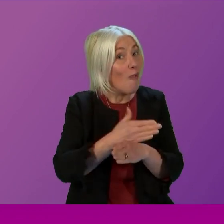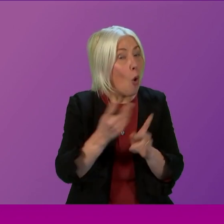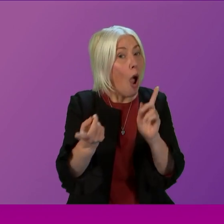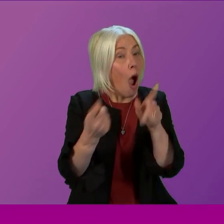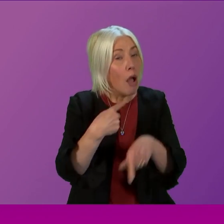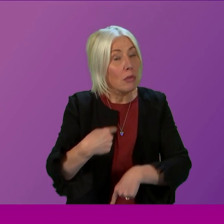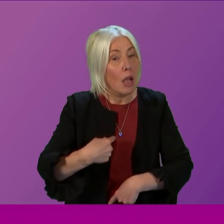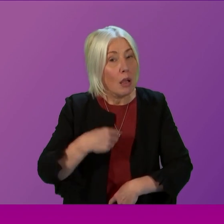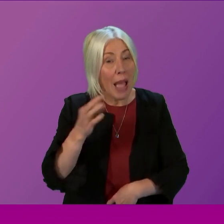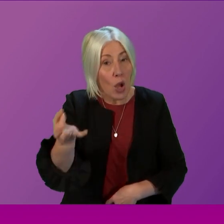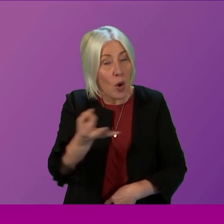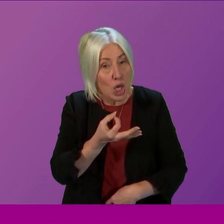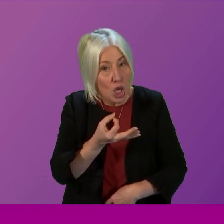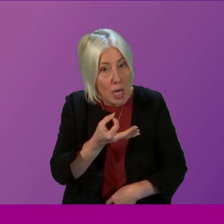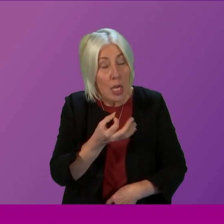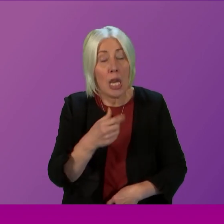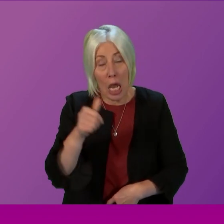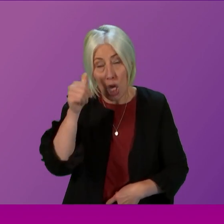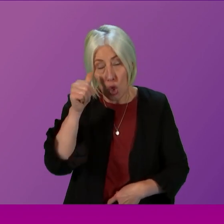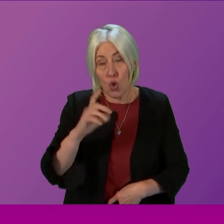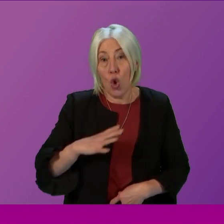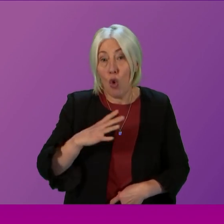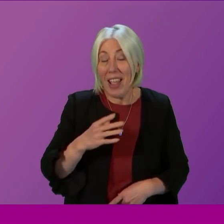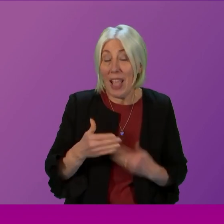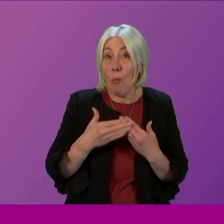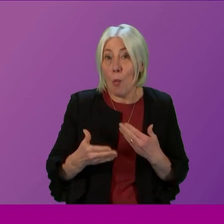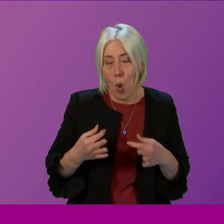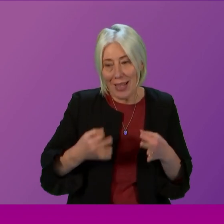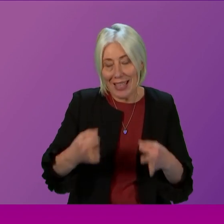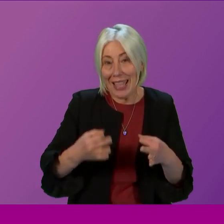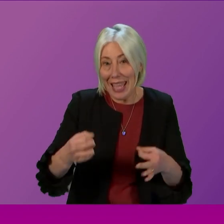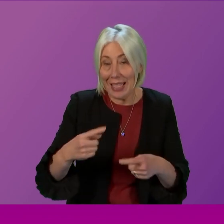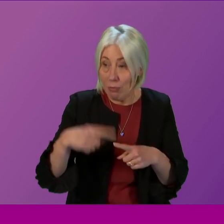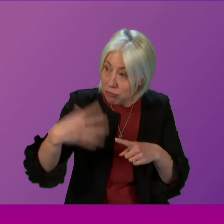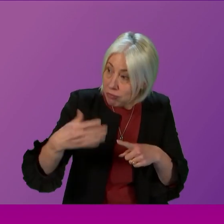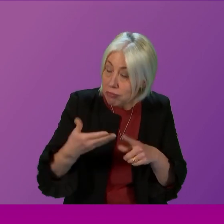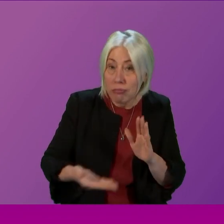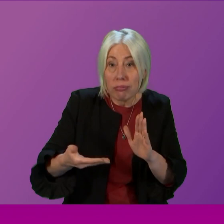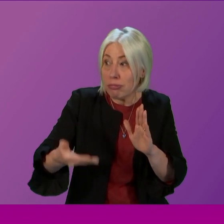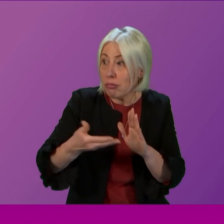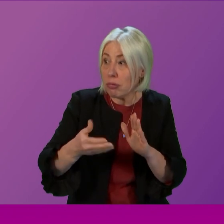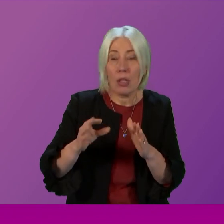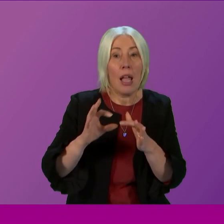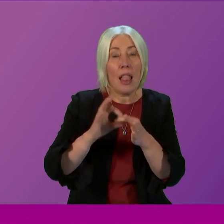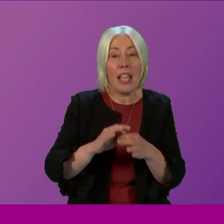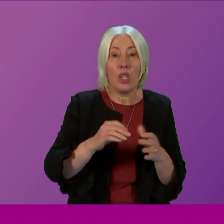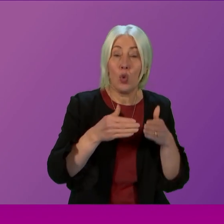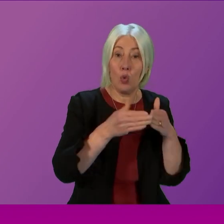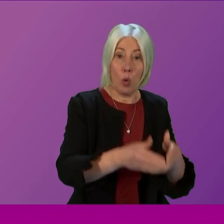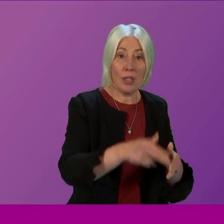topical question that there were, indeed, further delays and expenses relating to hulls 801 and 802?